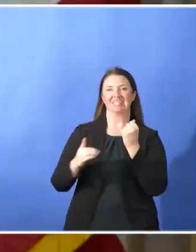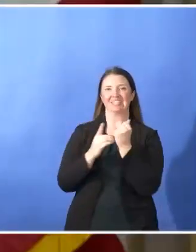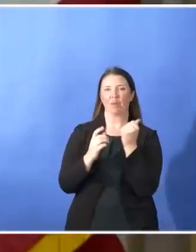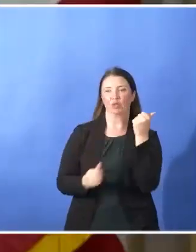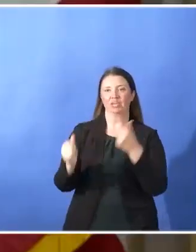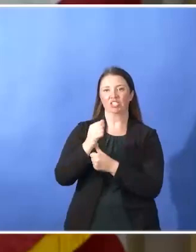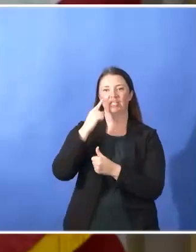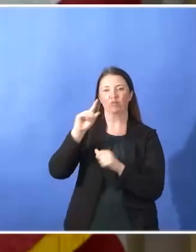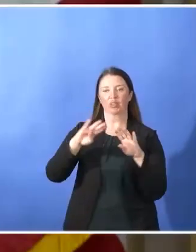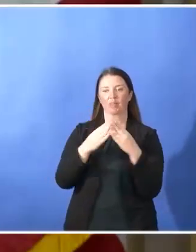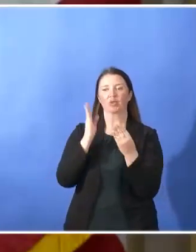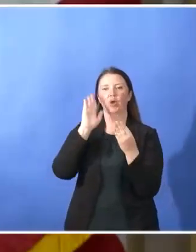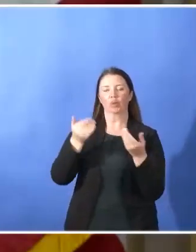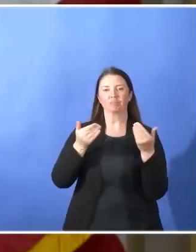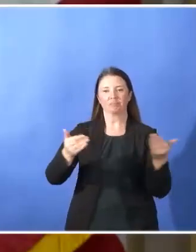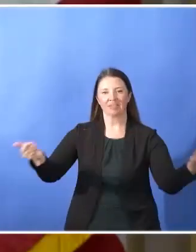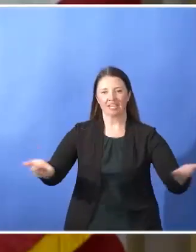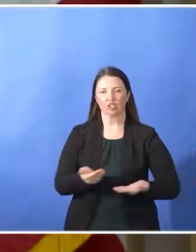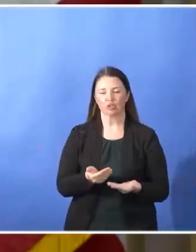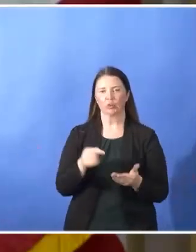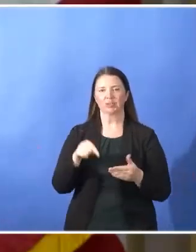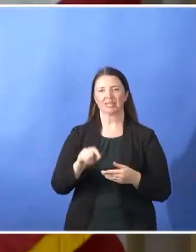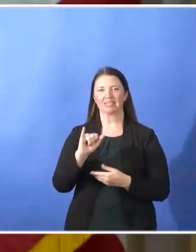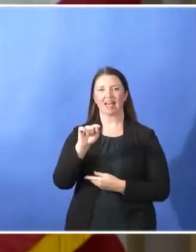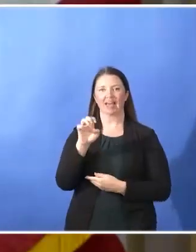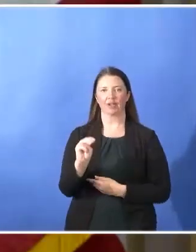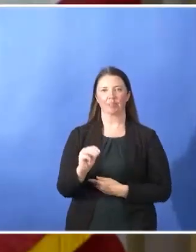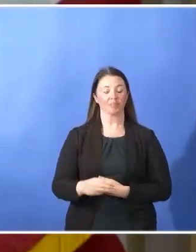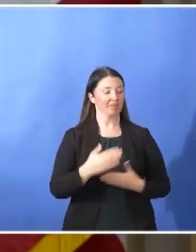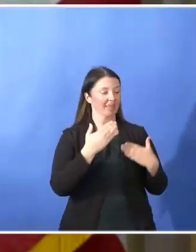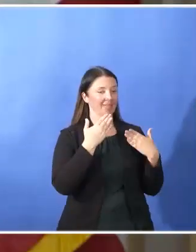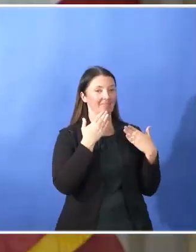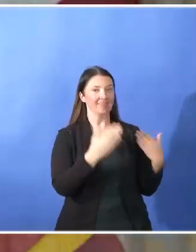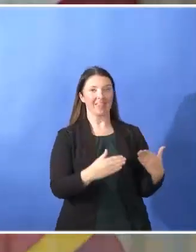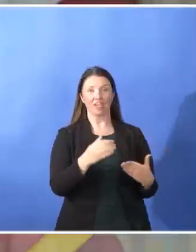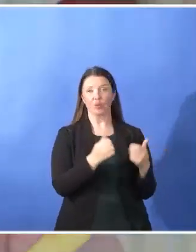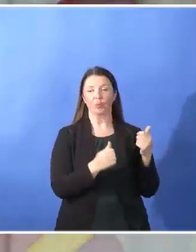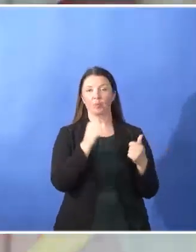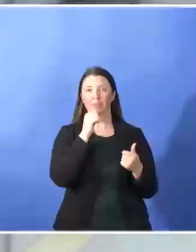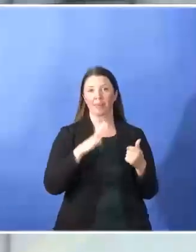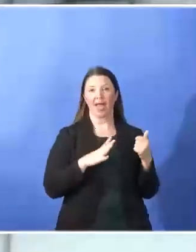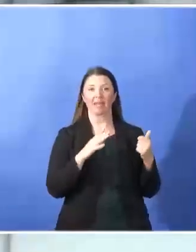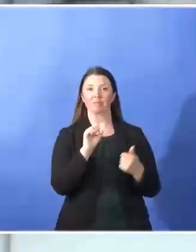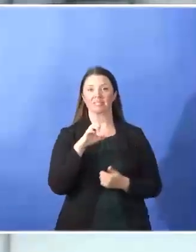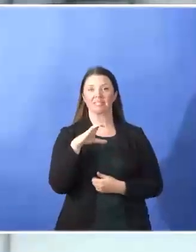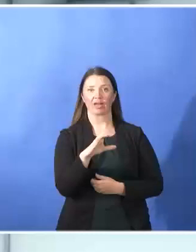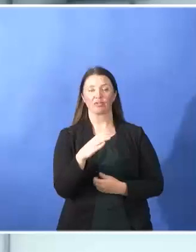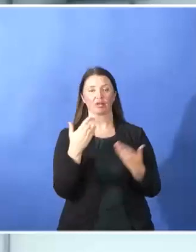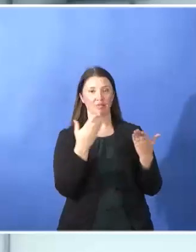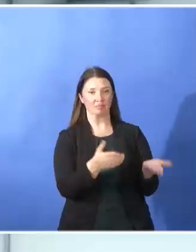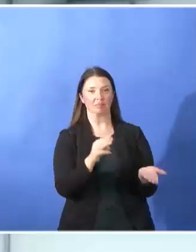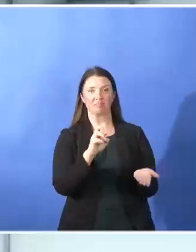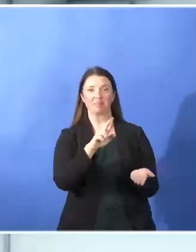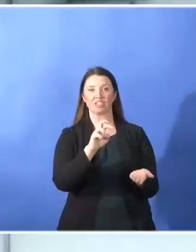THANK YOU. GOOD MORNING.